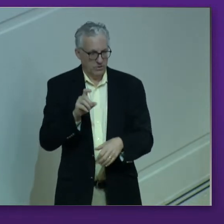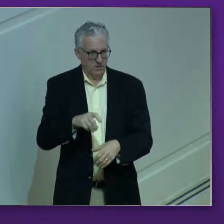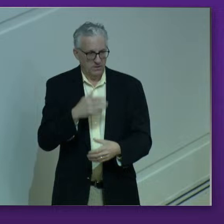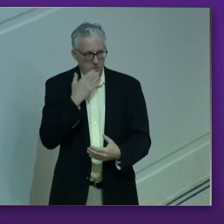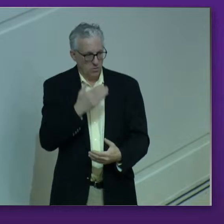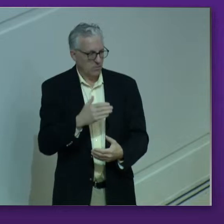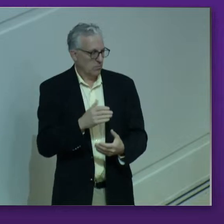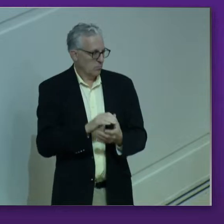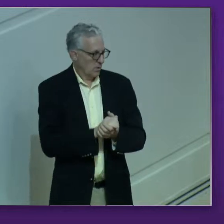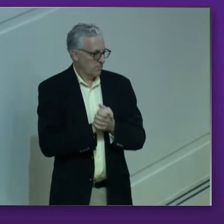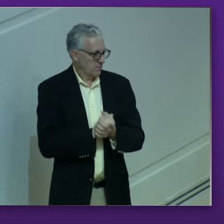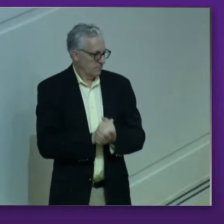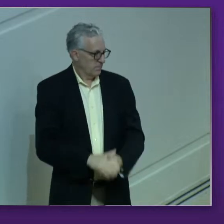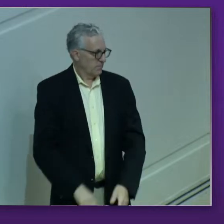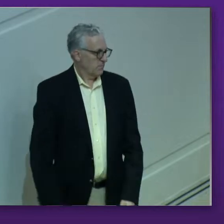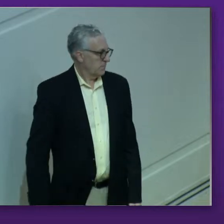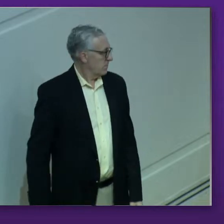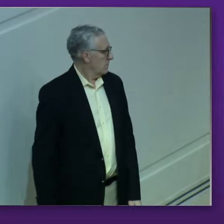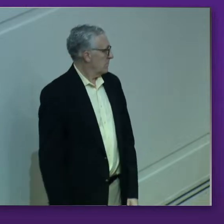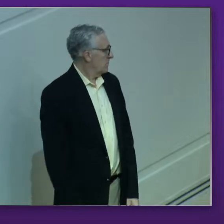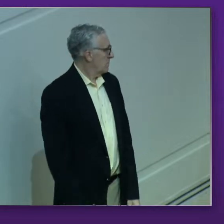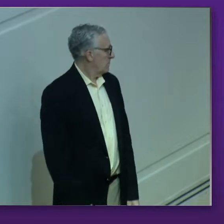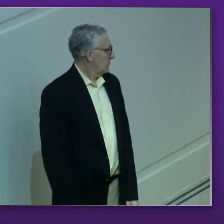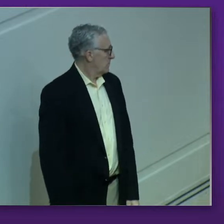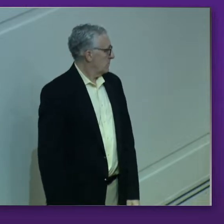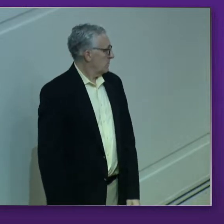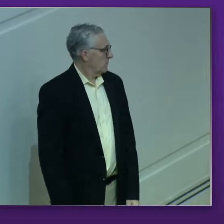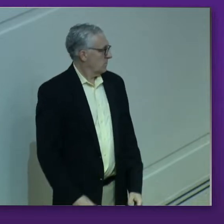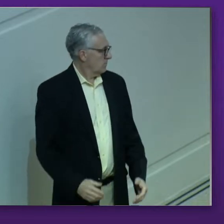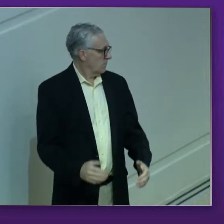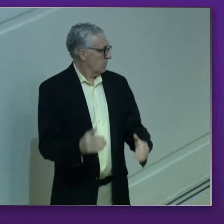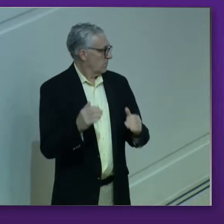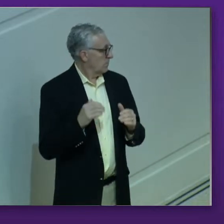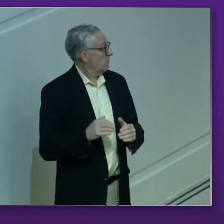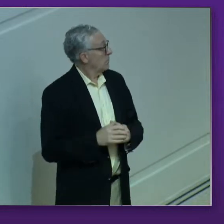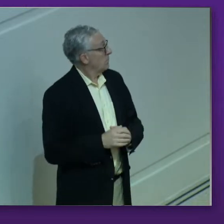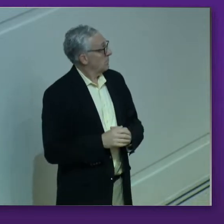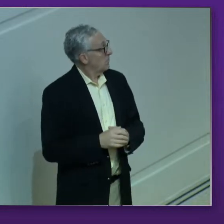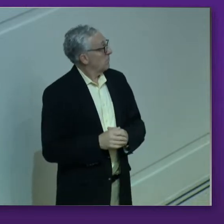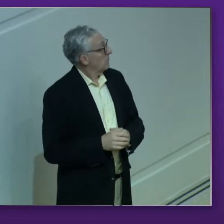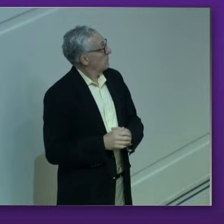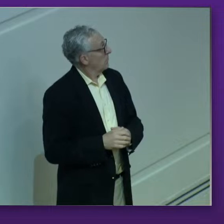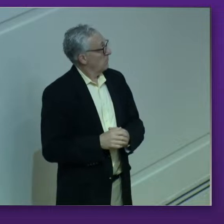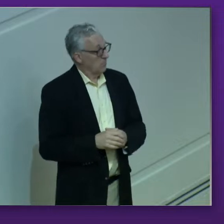THIS PROJECT WILL IMPROVE PROGRAM COMPLETION AND INTEGRATE STUDENTS INTO